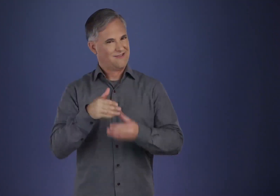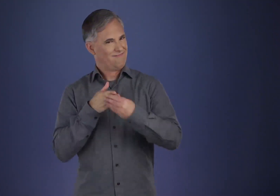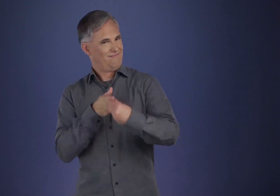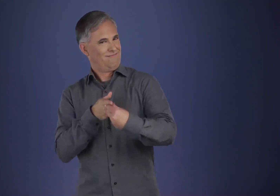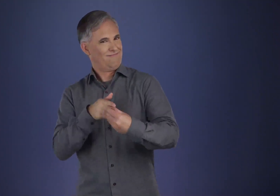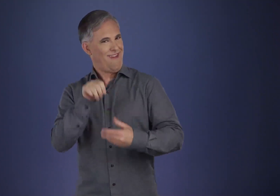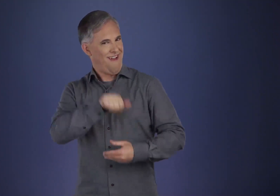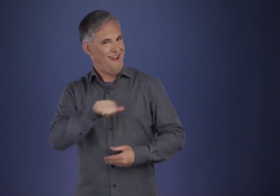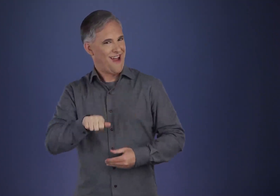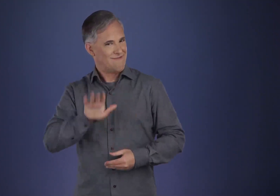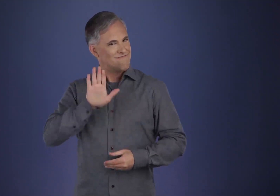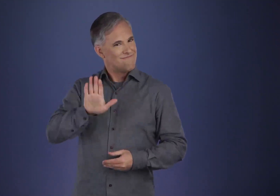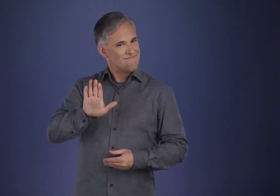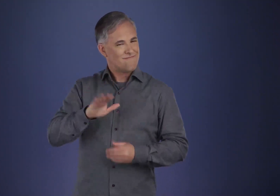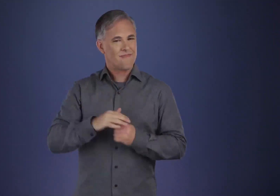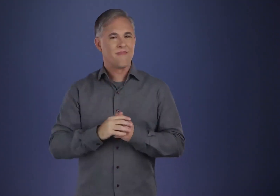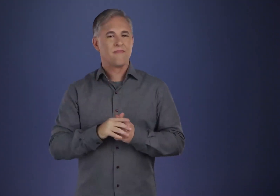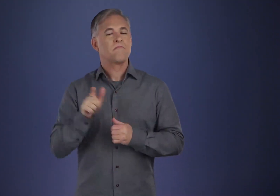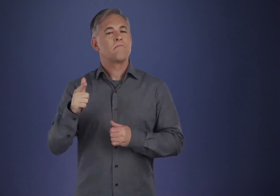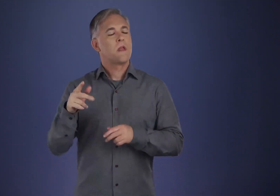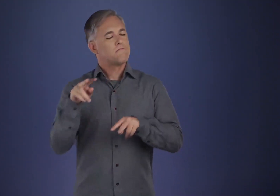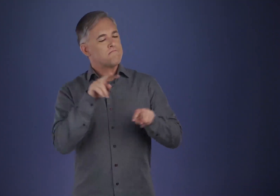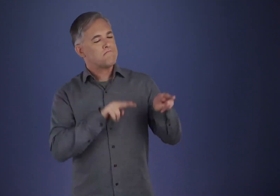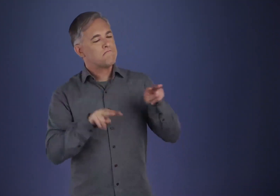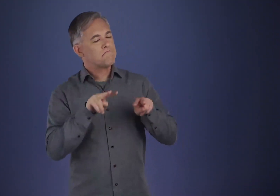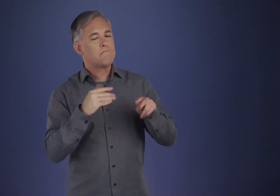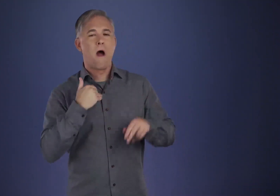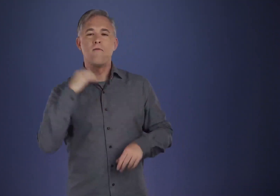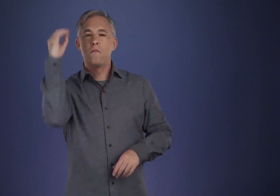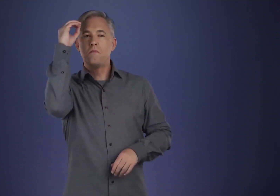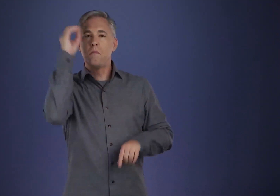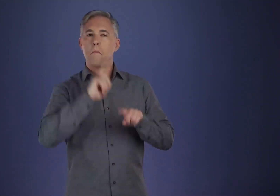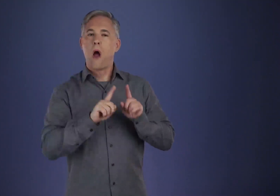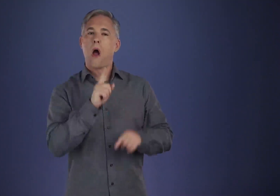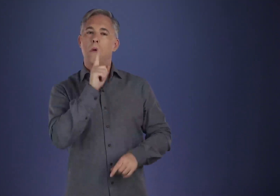Happily, most of them survive and live to become elder statesmen.